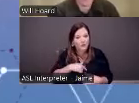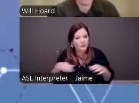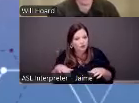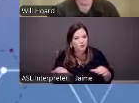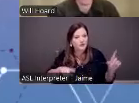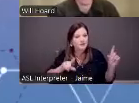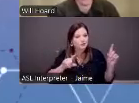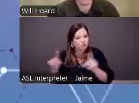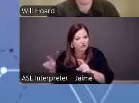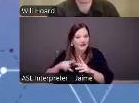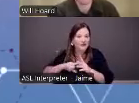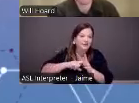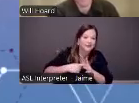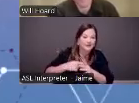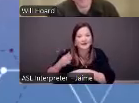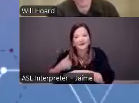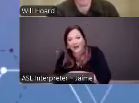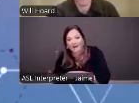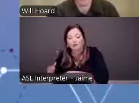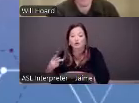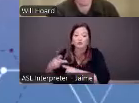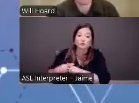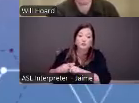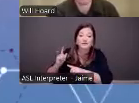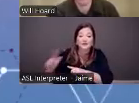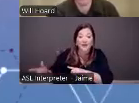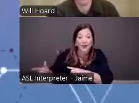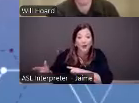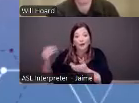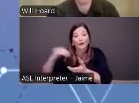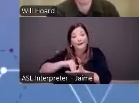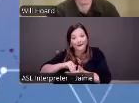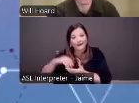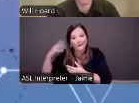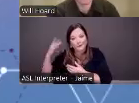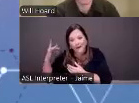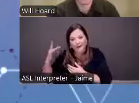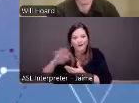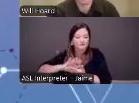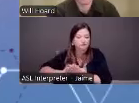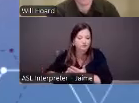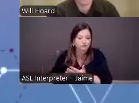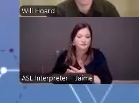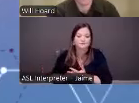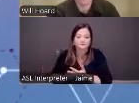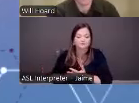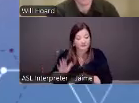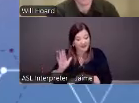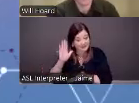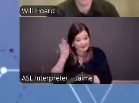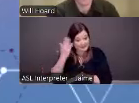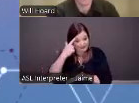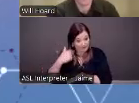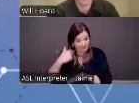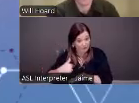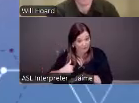and after and then a couple of months after? And it seemed to me and the feedback